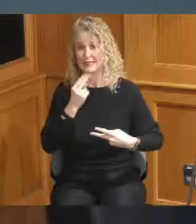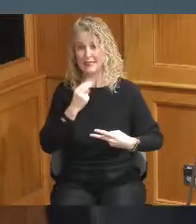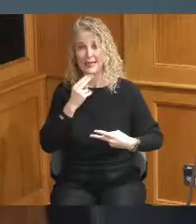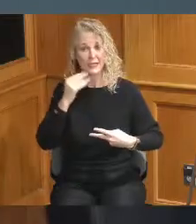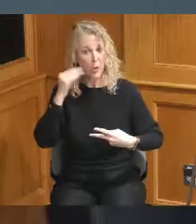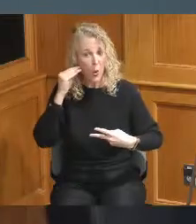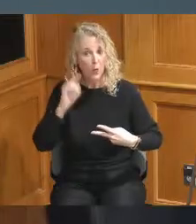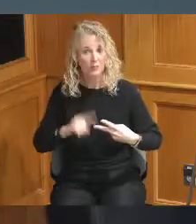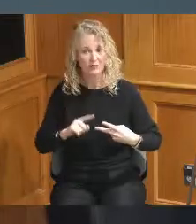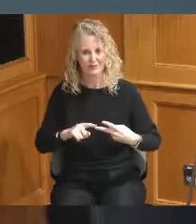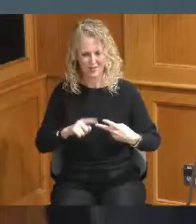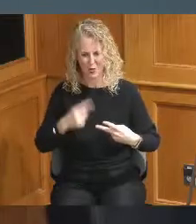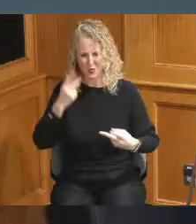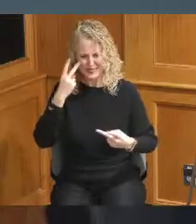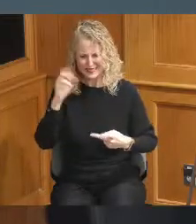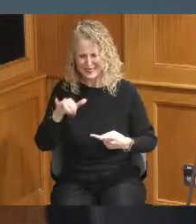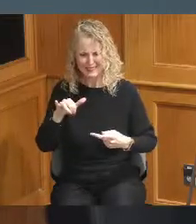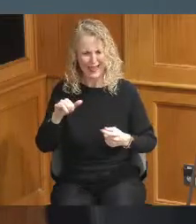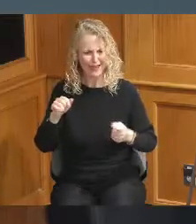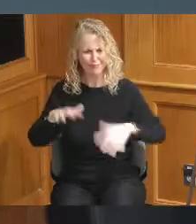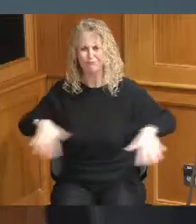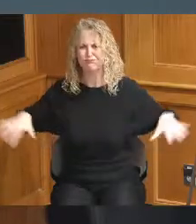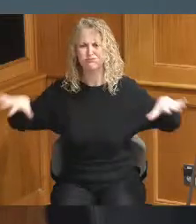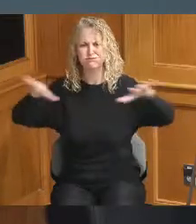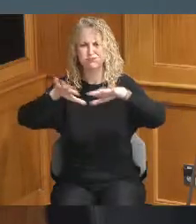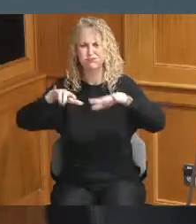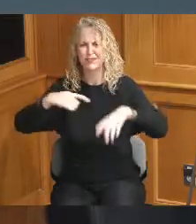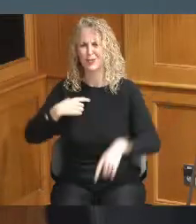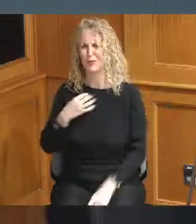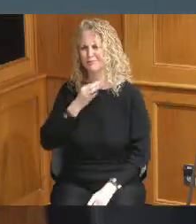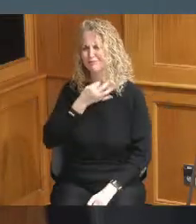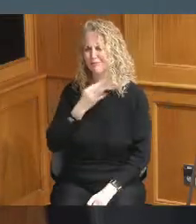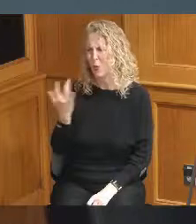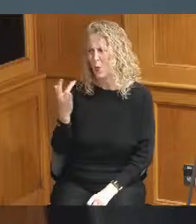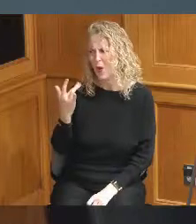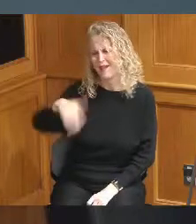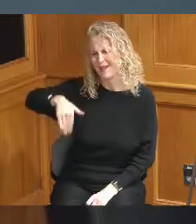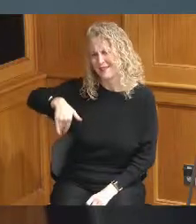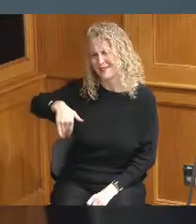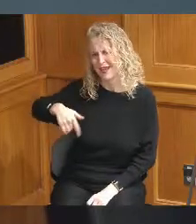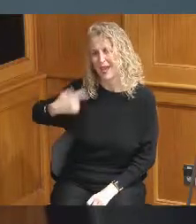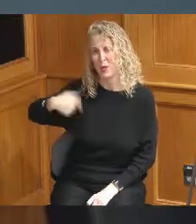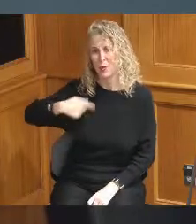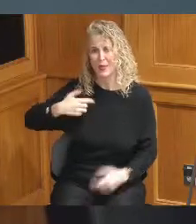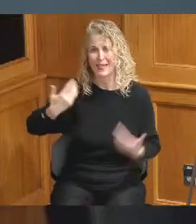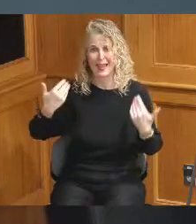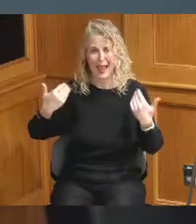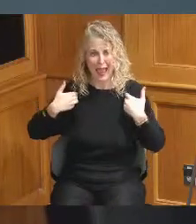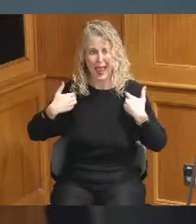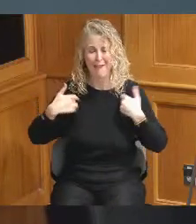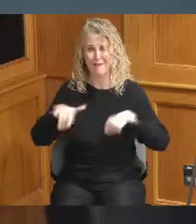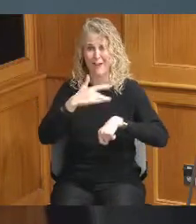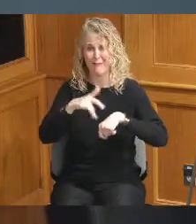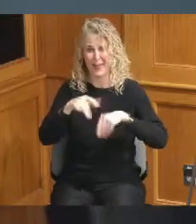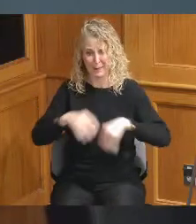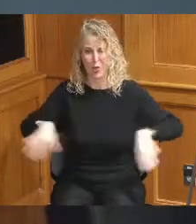homes are everywhere so I don't get it we have land everywhere I mentioned to Port Authority